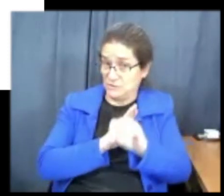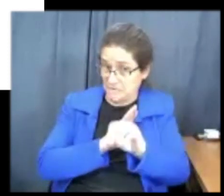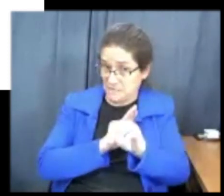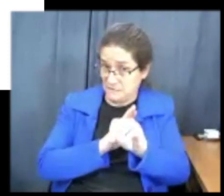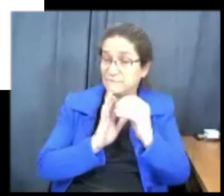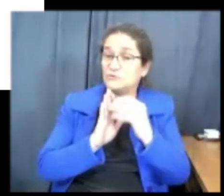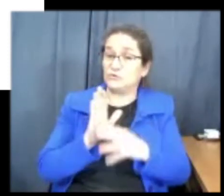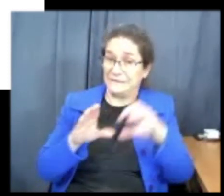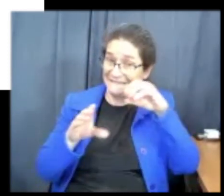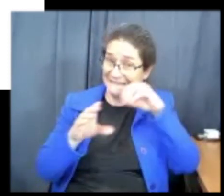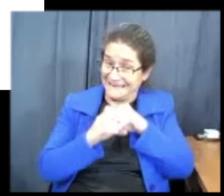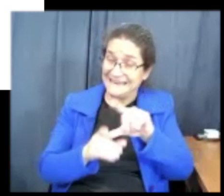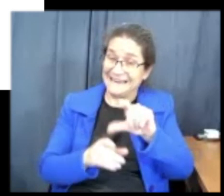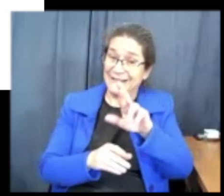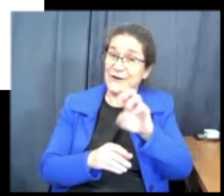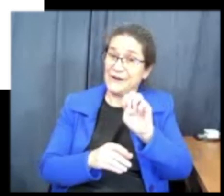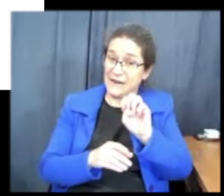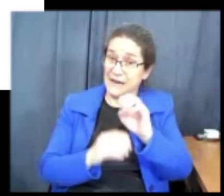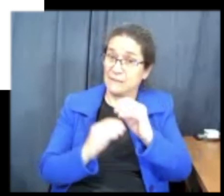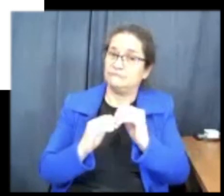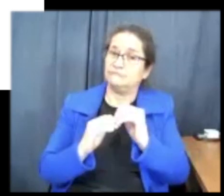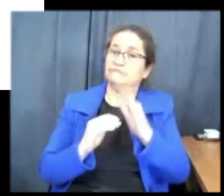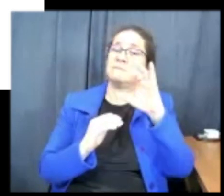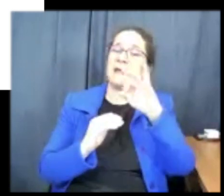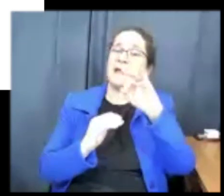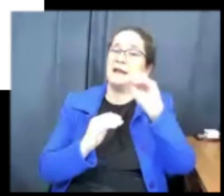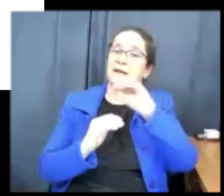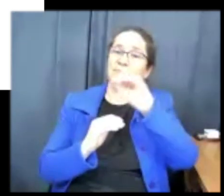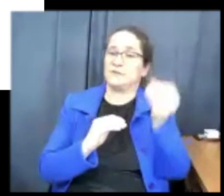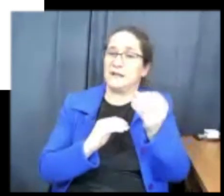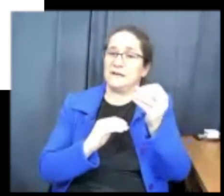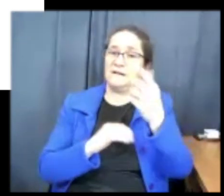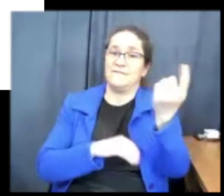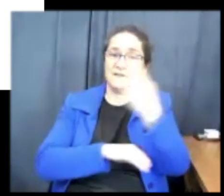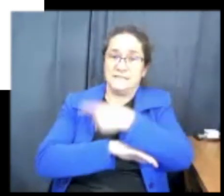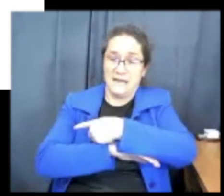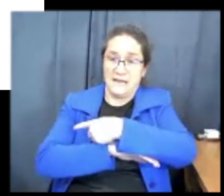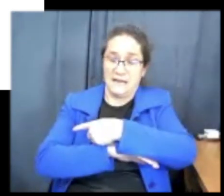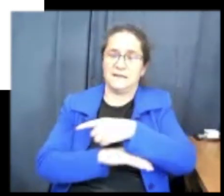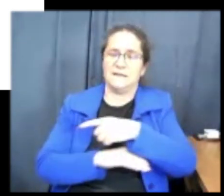were in their least restrictive environment. So how does having students in the proper least restrictive